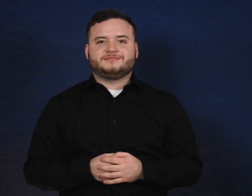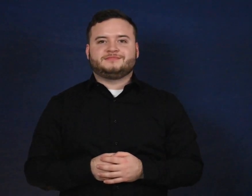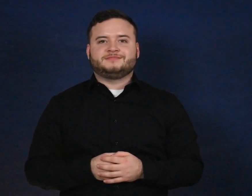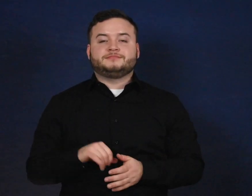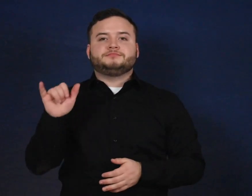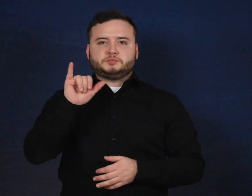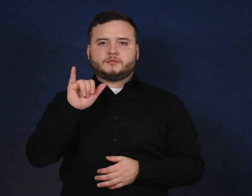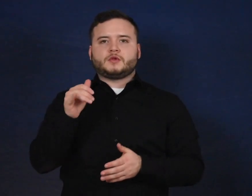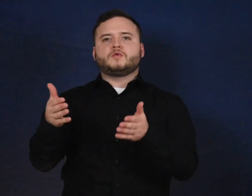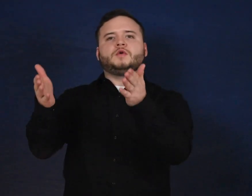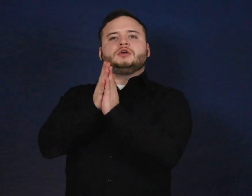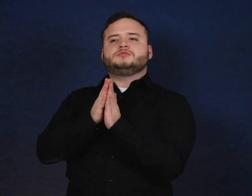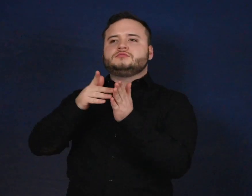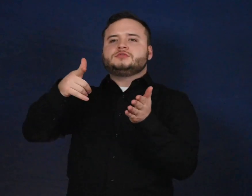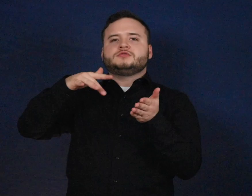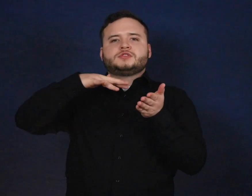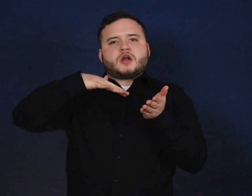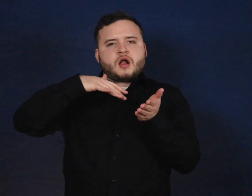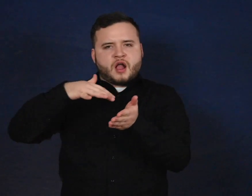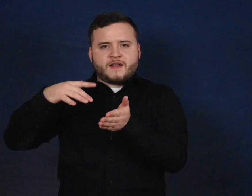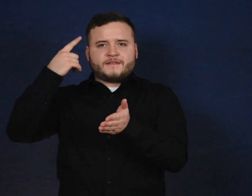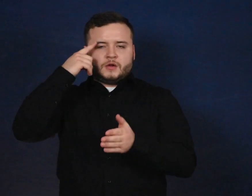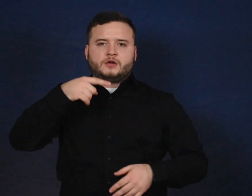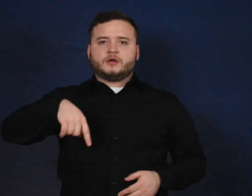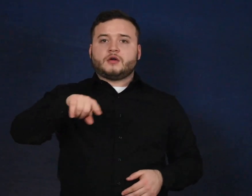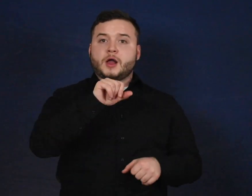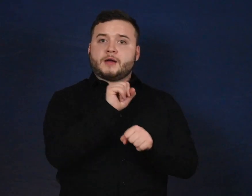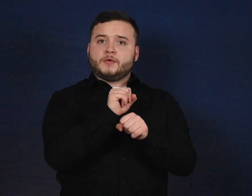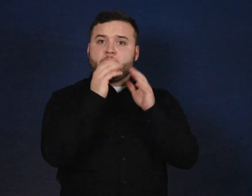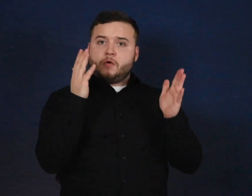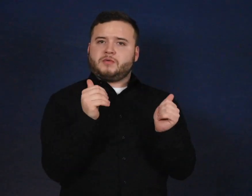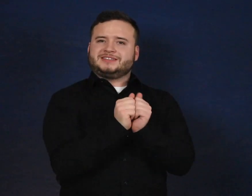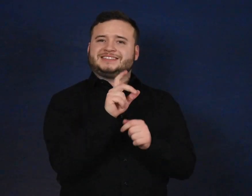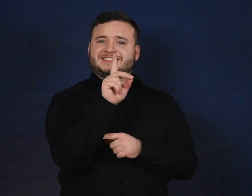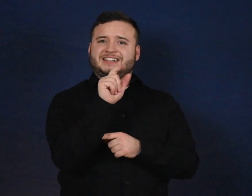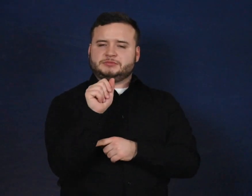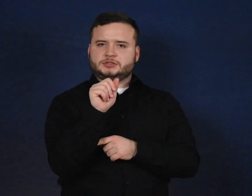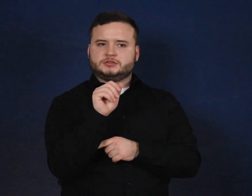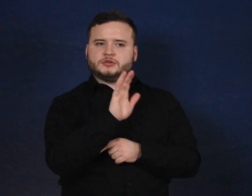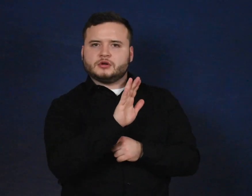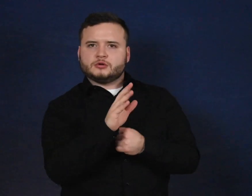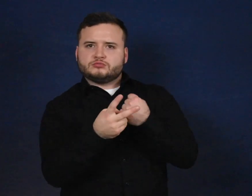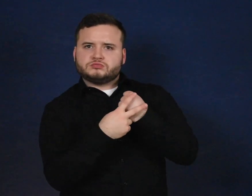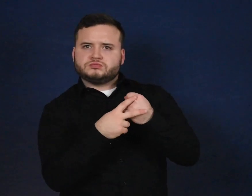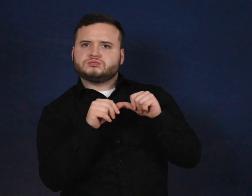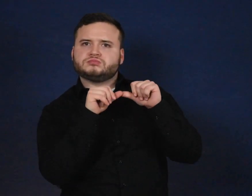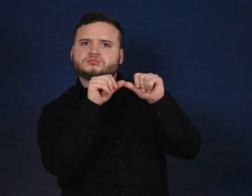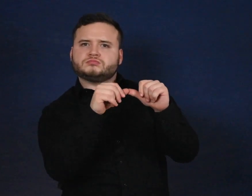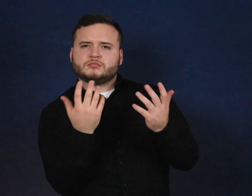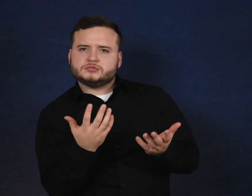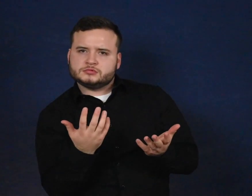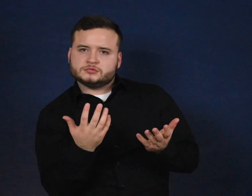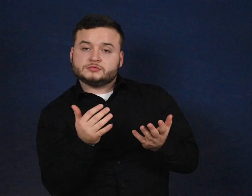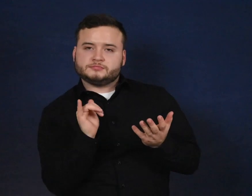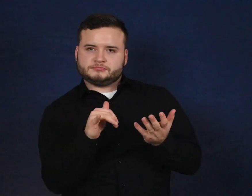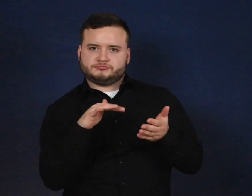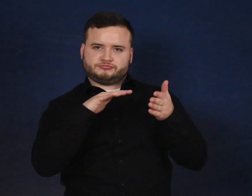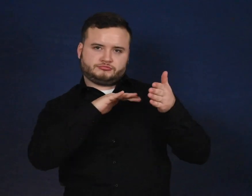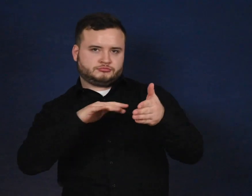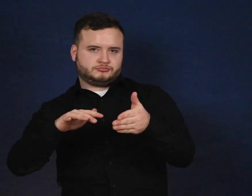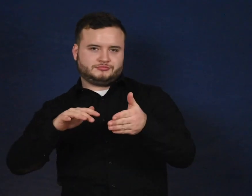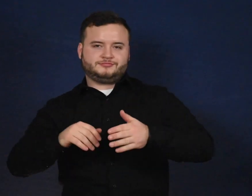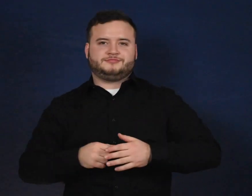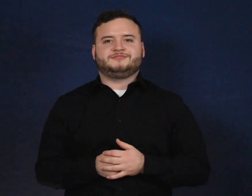Request a study on the retention of employees with disabilities.